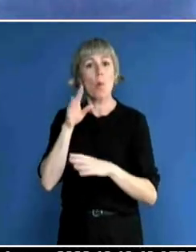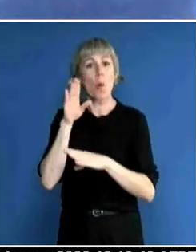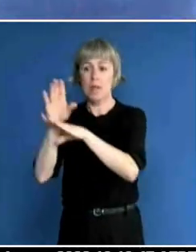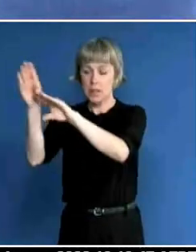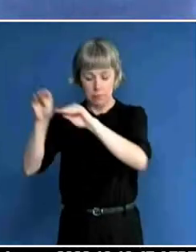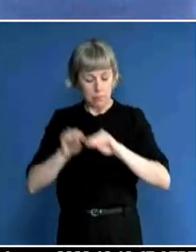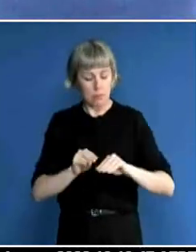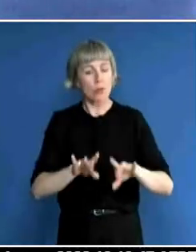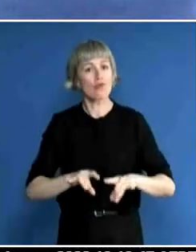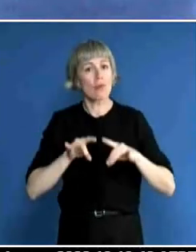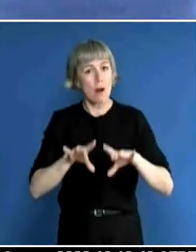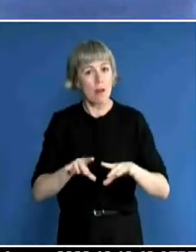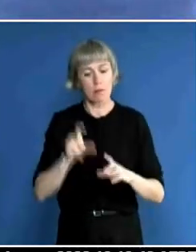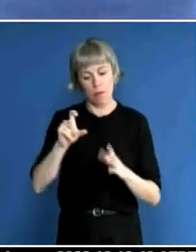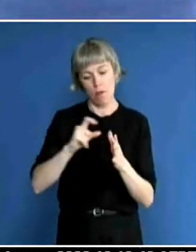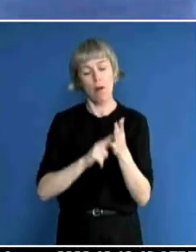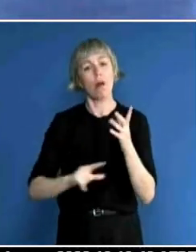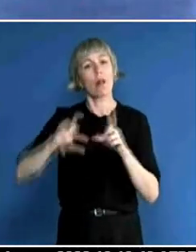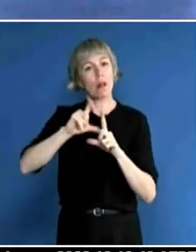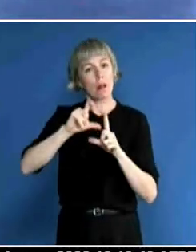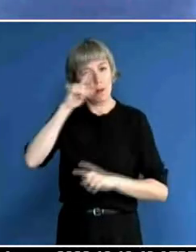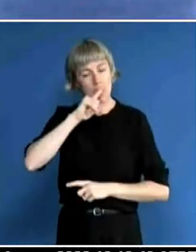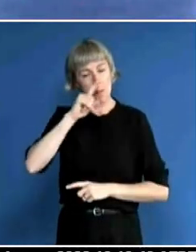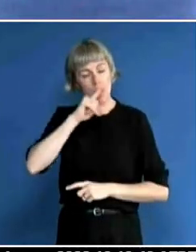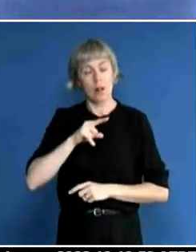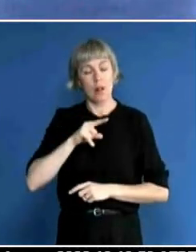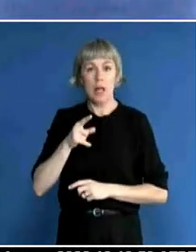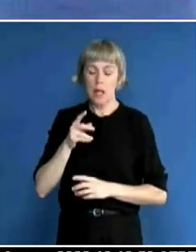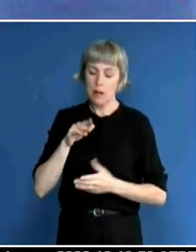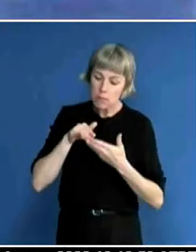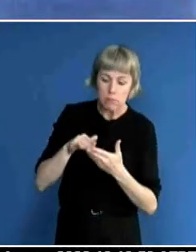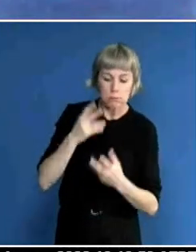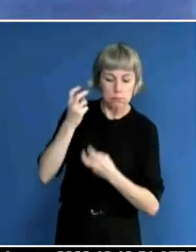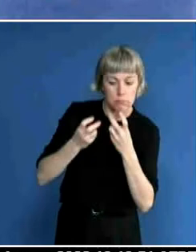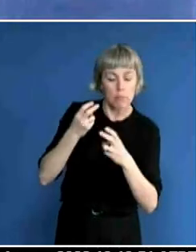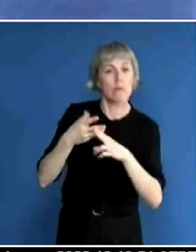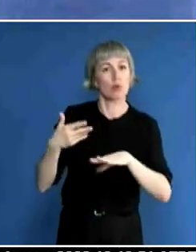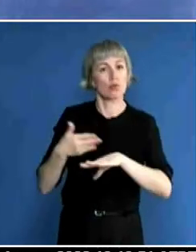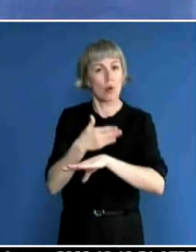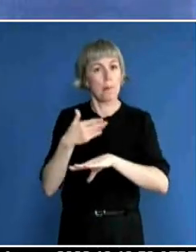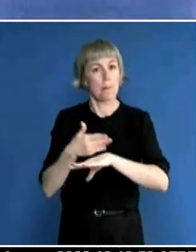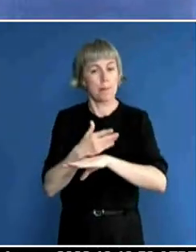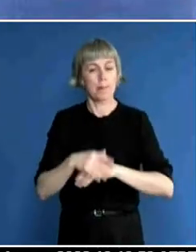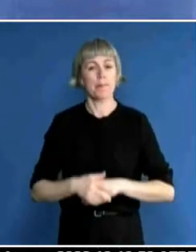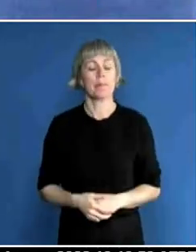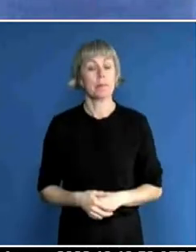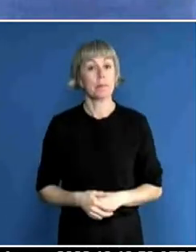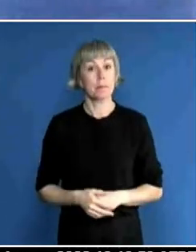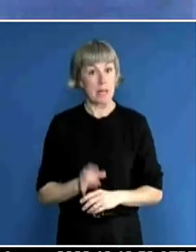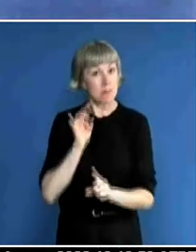He was also, at one time, a DES participant, and he told you that notwithstanding holding